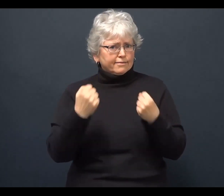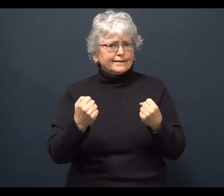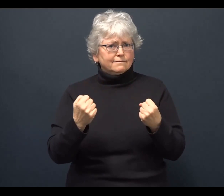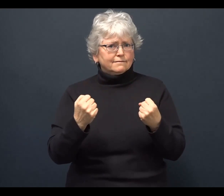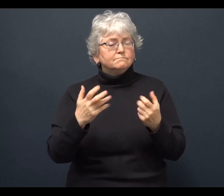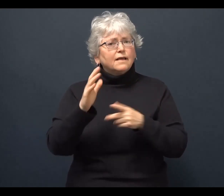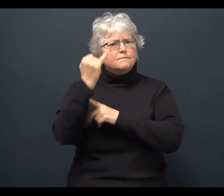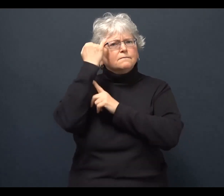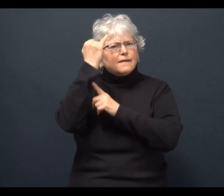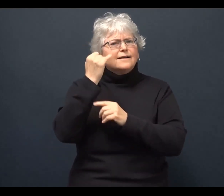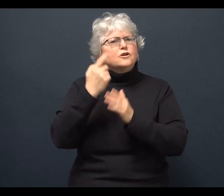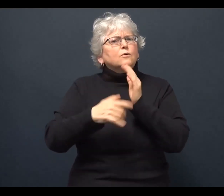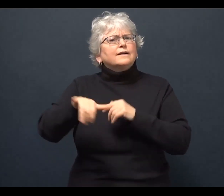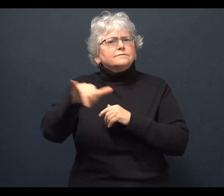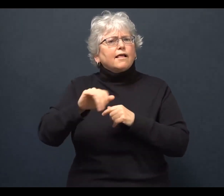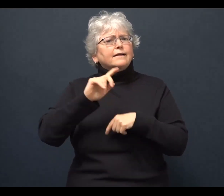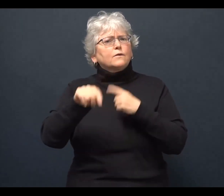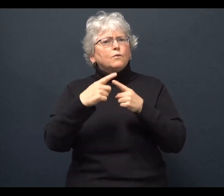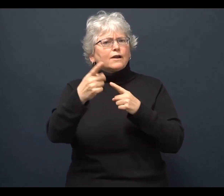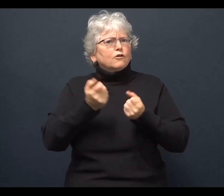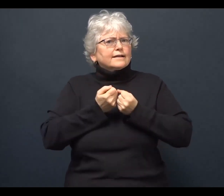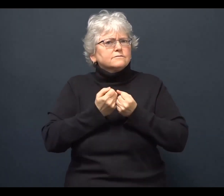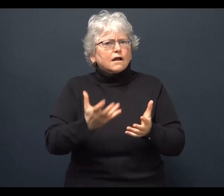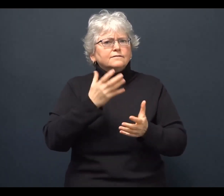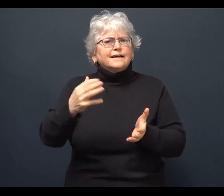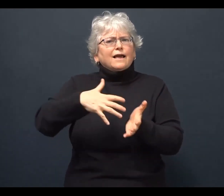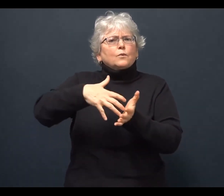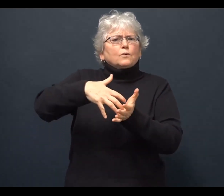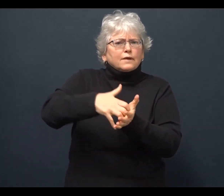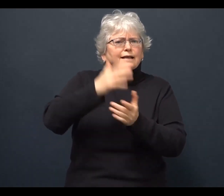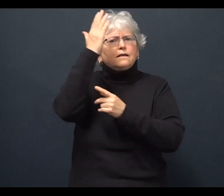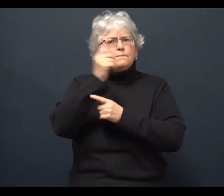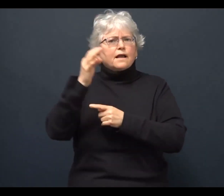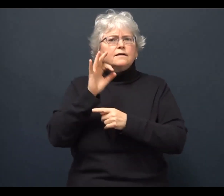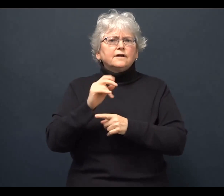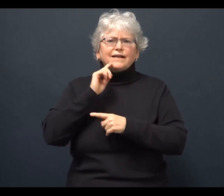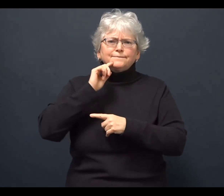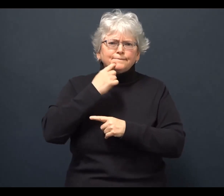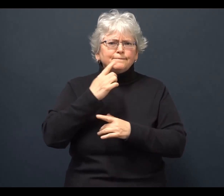you're healthy and imagine what it's like when you're exhausted and weak due to a